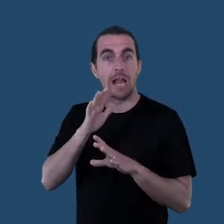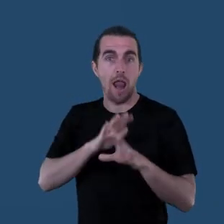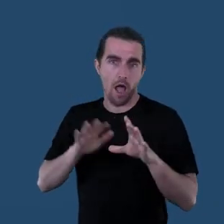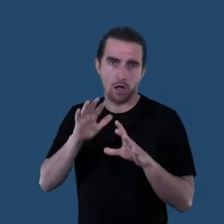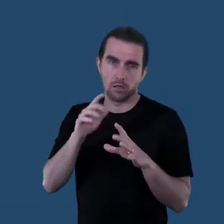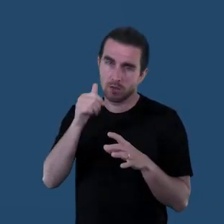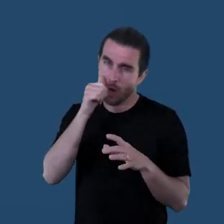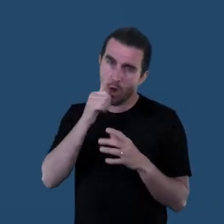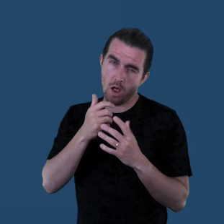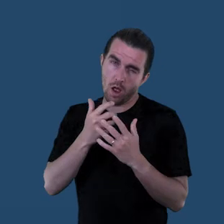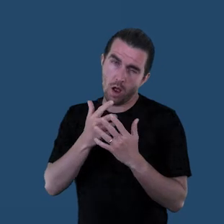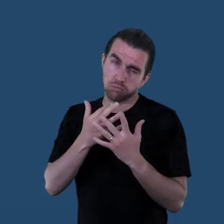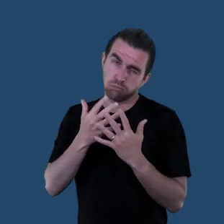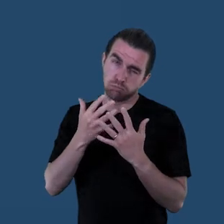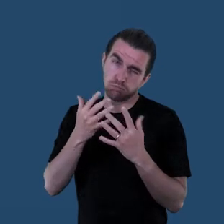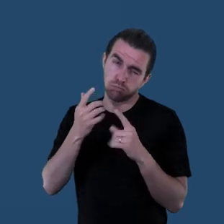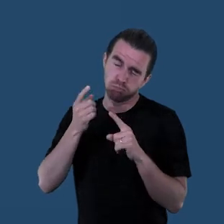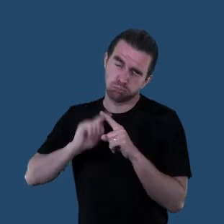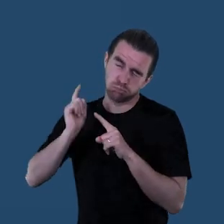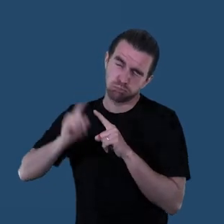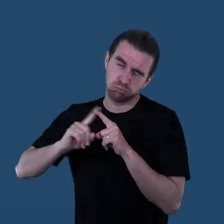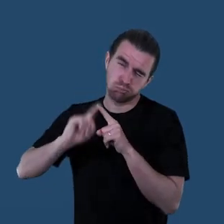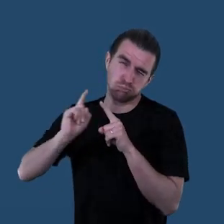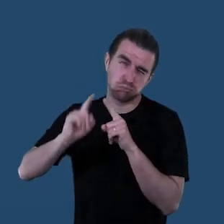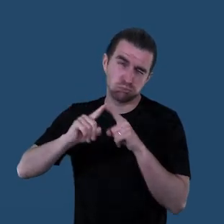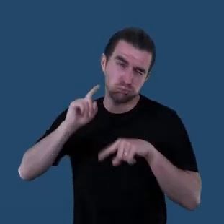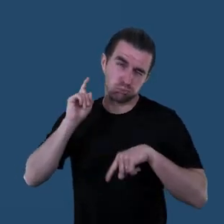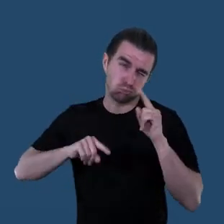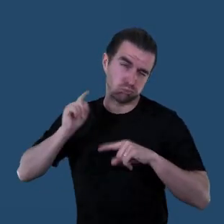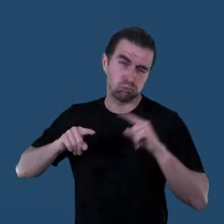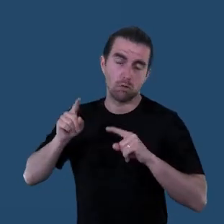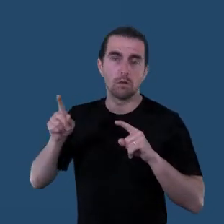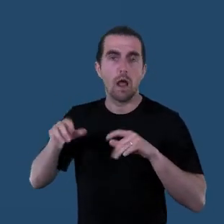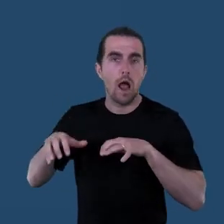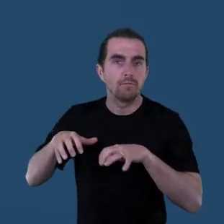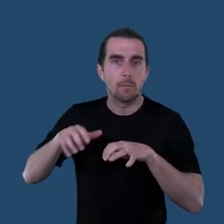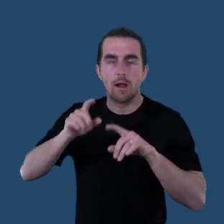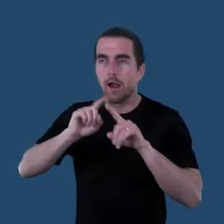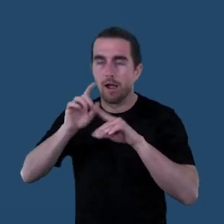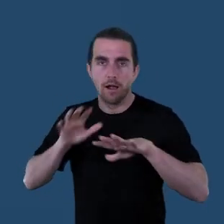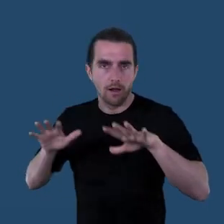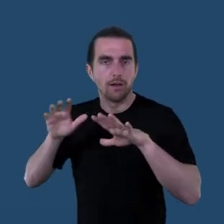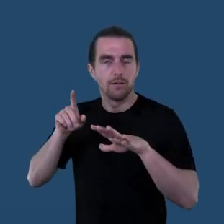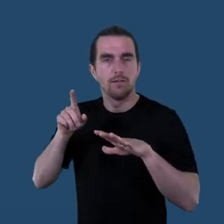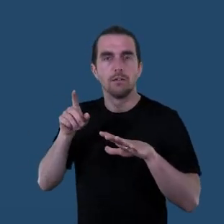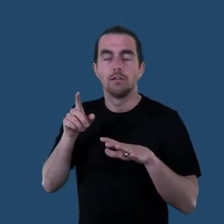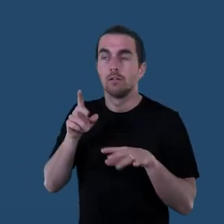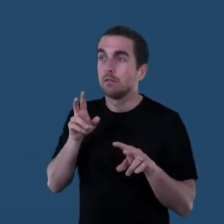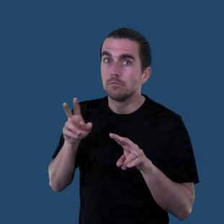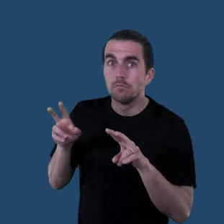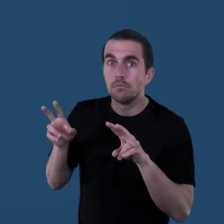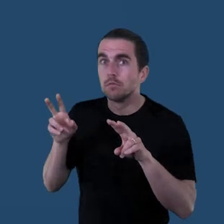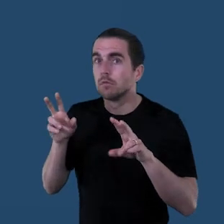we know there's a huge amount of diversity in the species that are associated with that country.